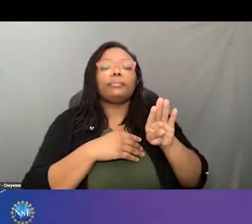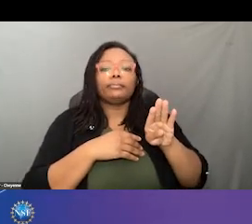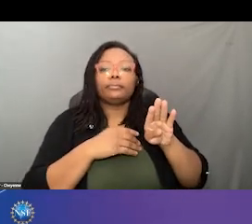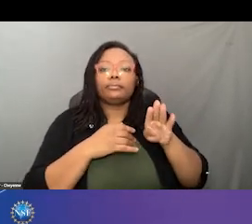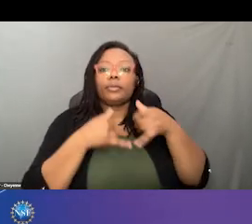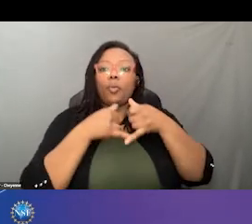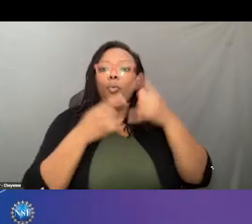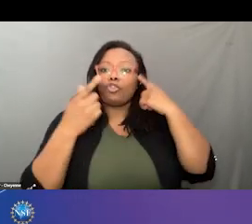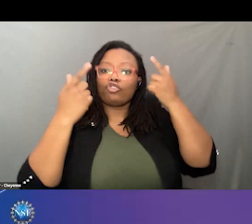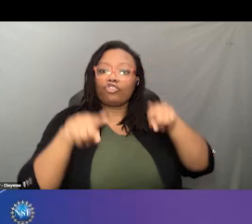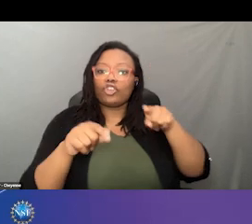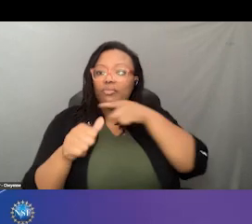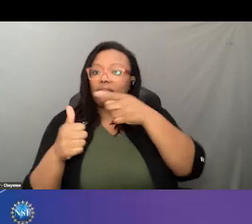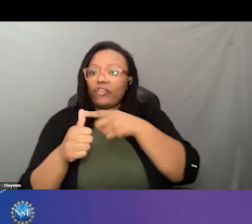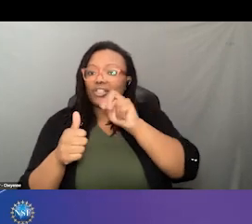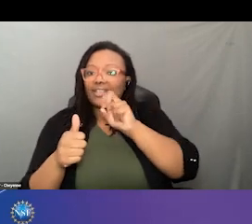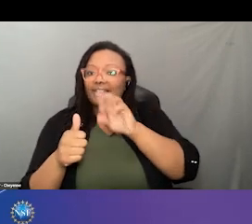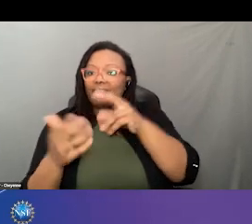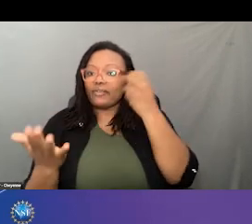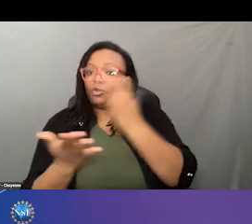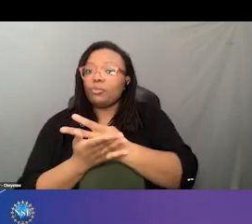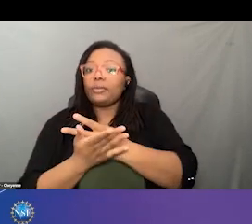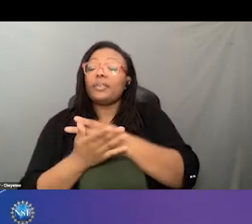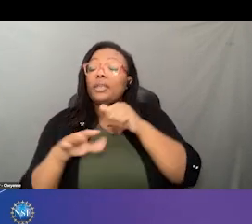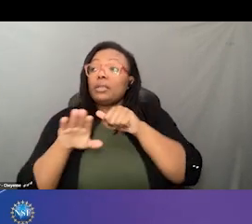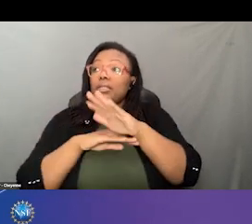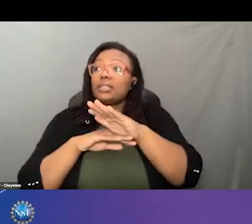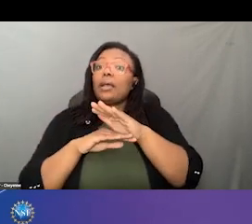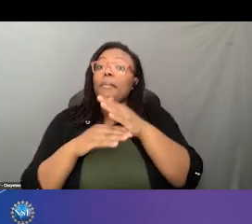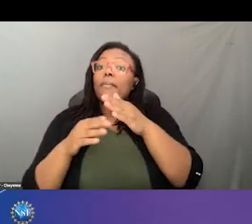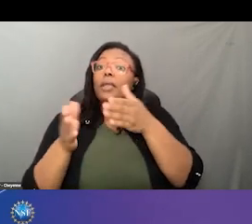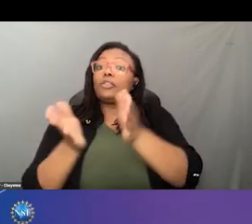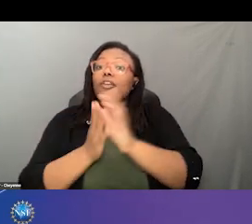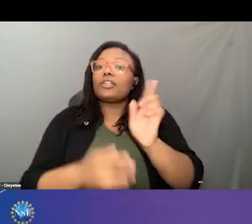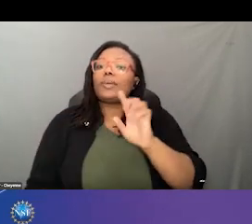Okay? You will submit this request through FastLane or Research.gov.